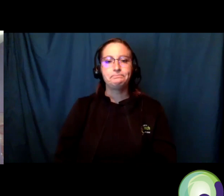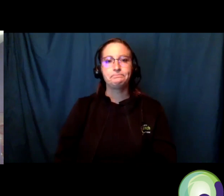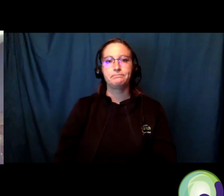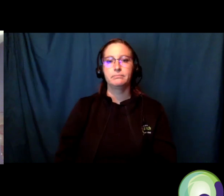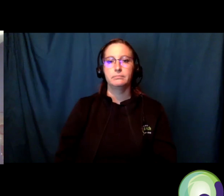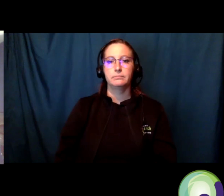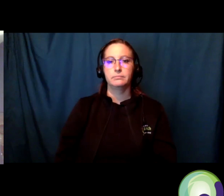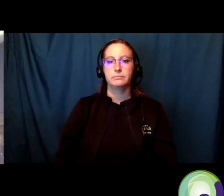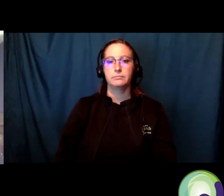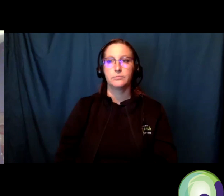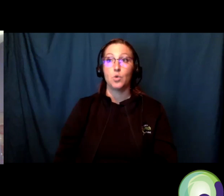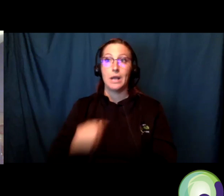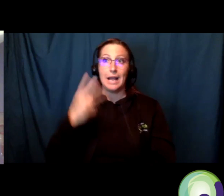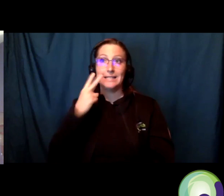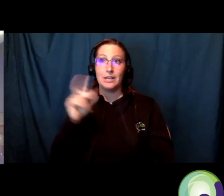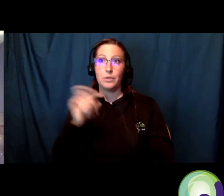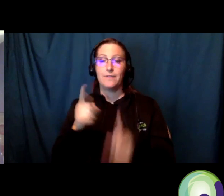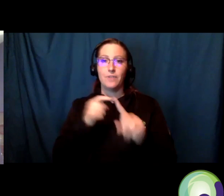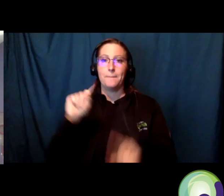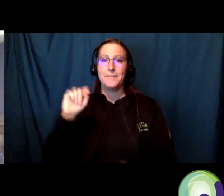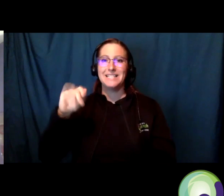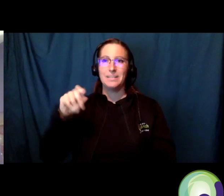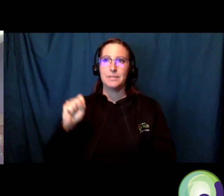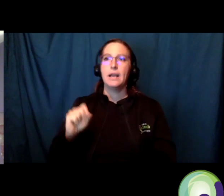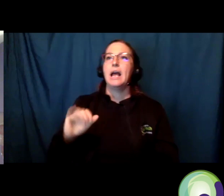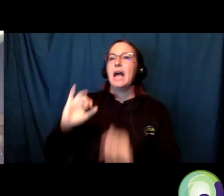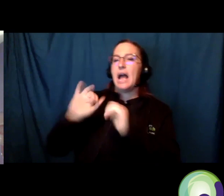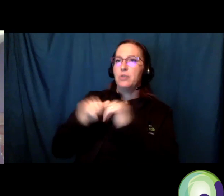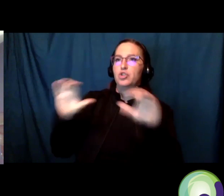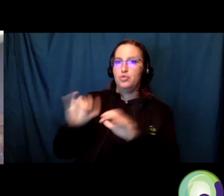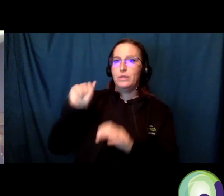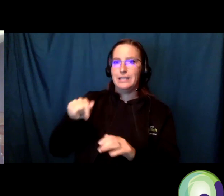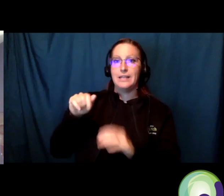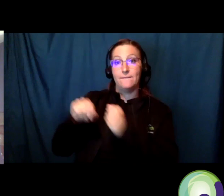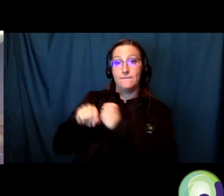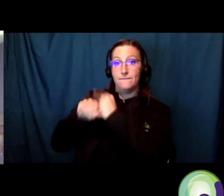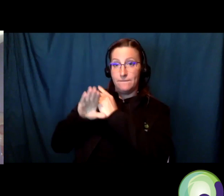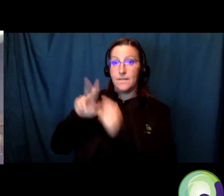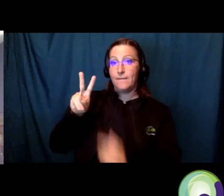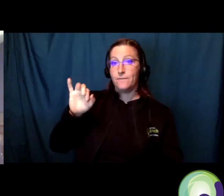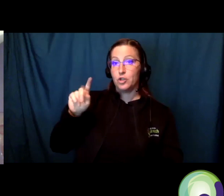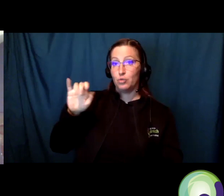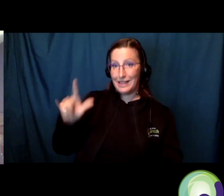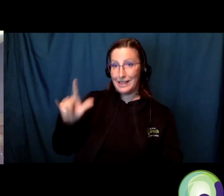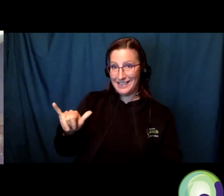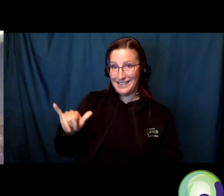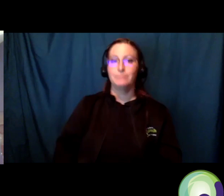Patti: I see a question from Tim-the tips on doing it virtually. That is that's a that's a really good question Tim. Do you mind if I go ahead